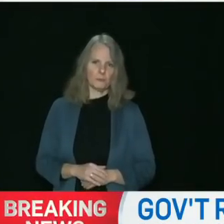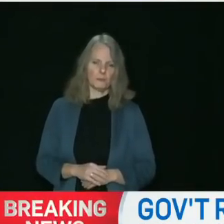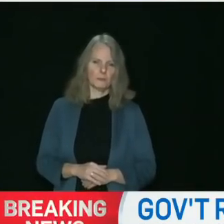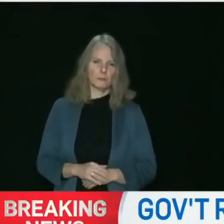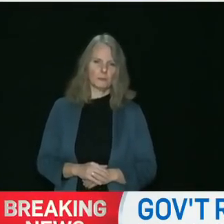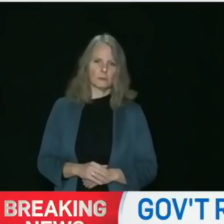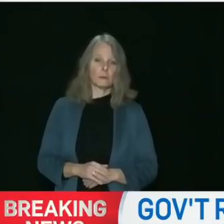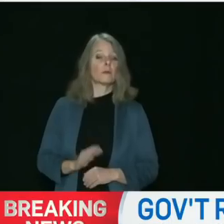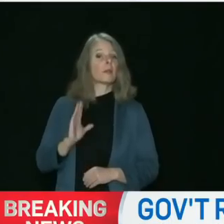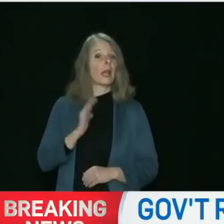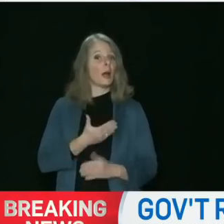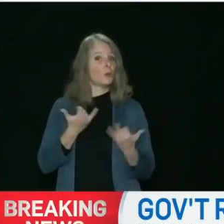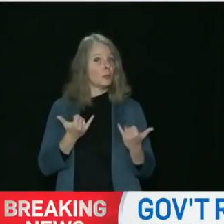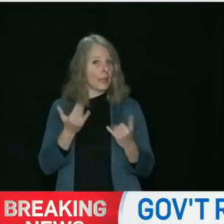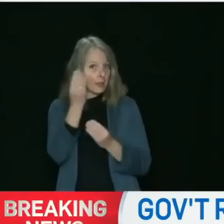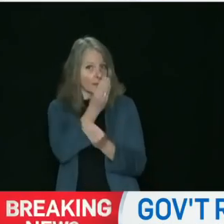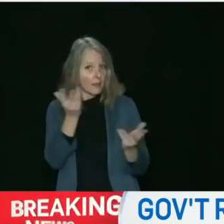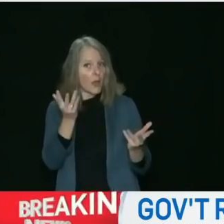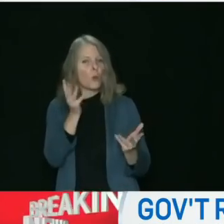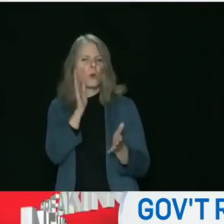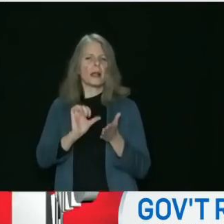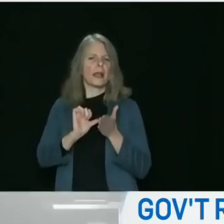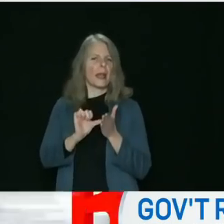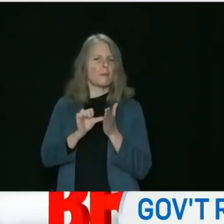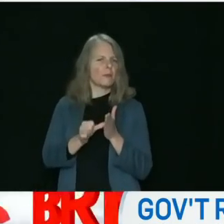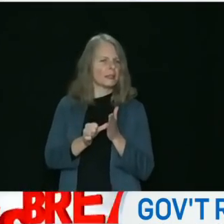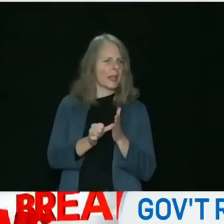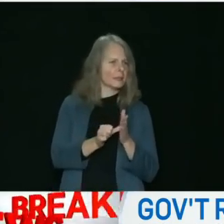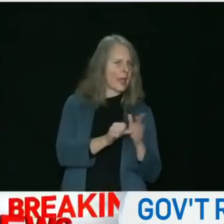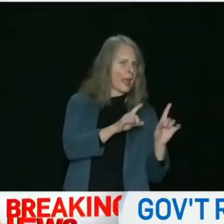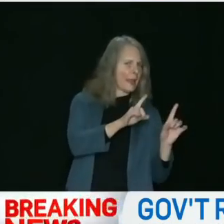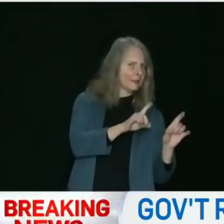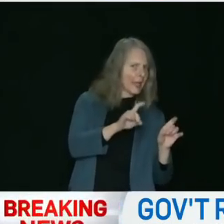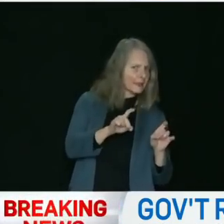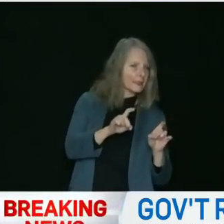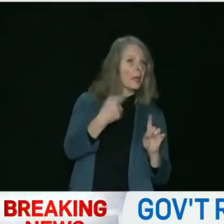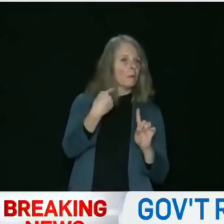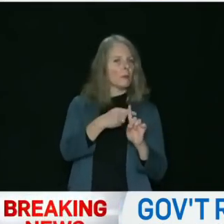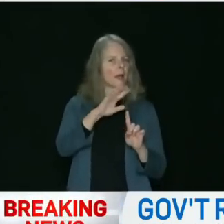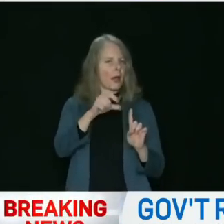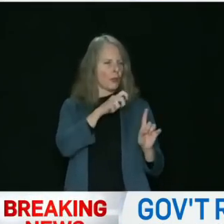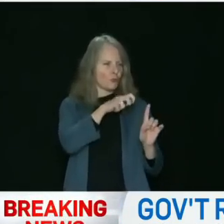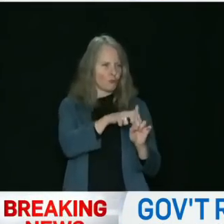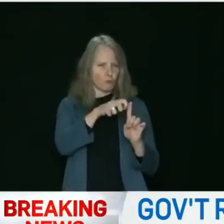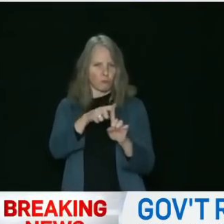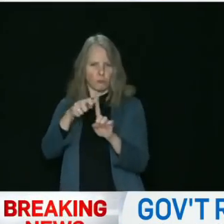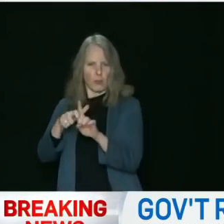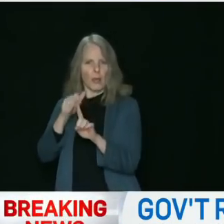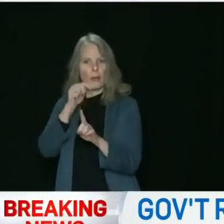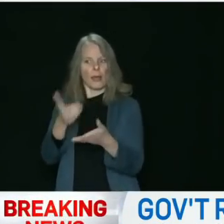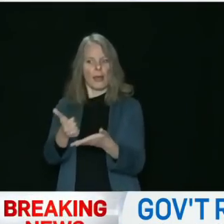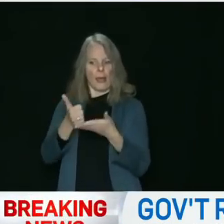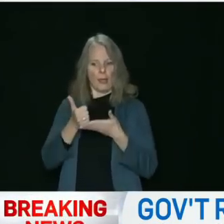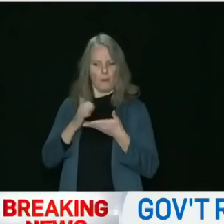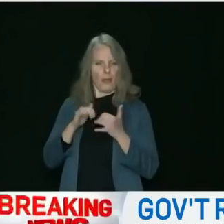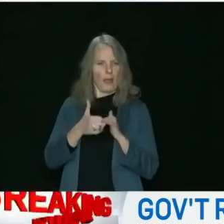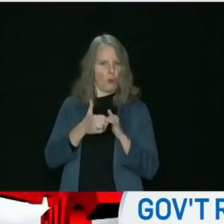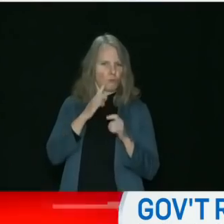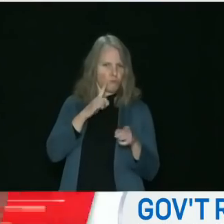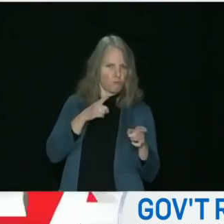INFECTIONS IS CONSIDERABLY